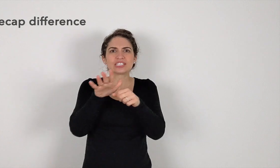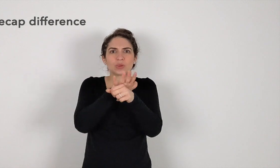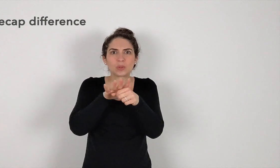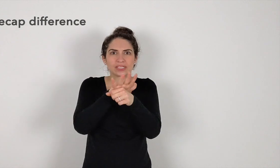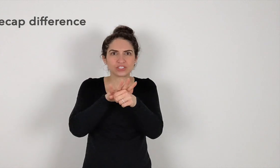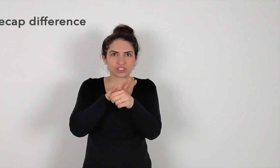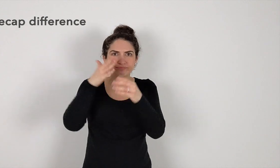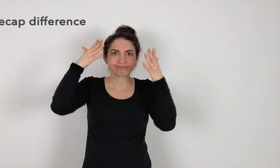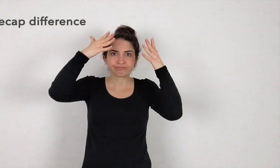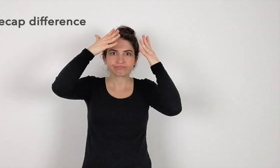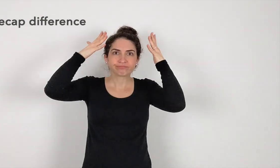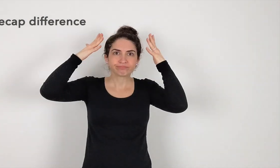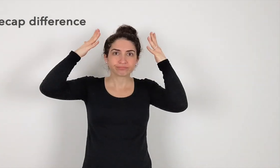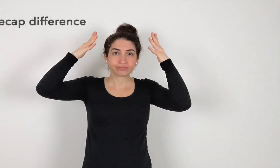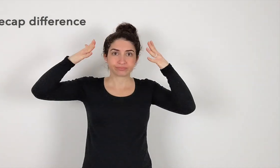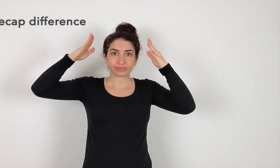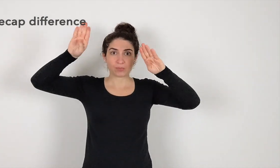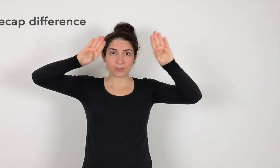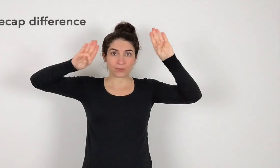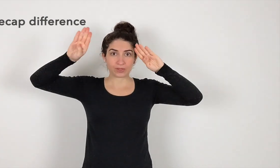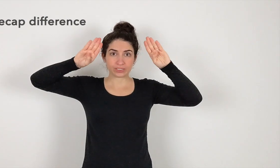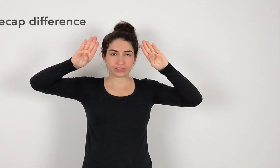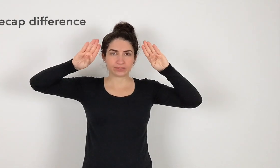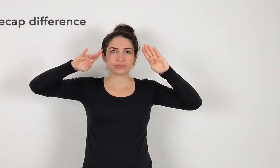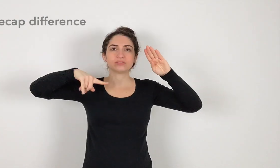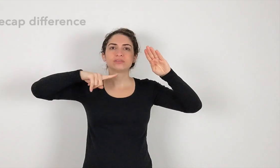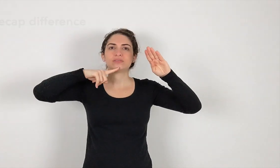So the difference is that location -- WORRIED,